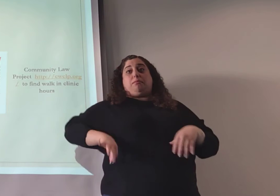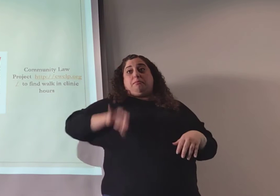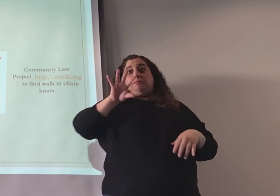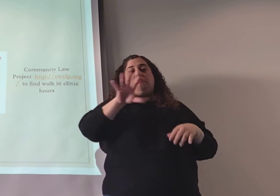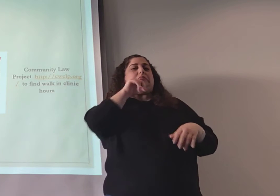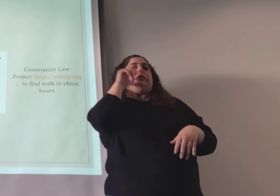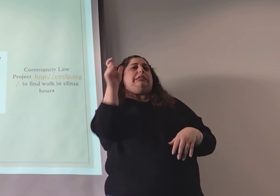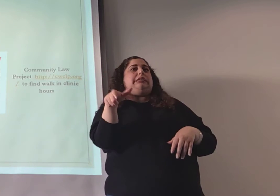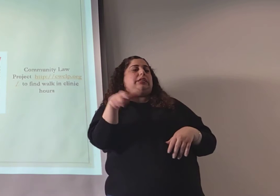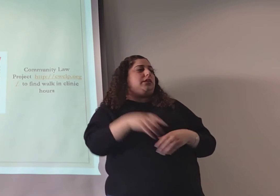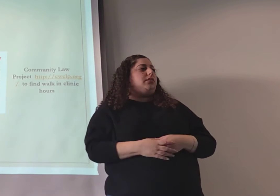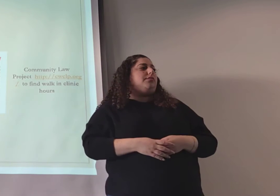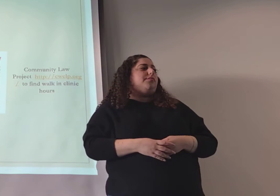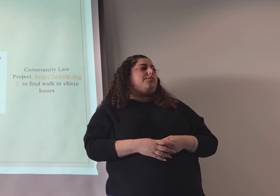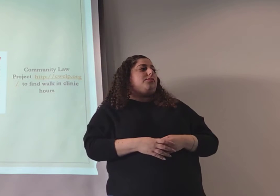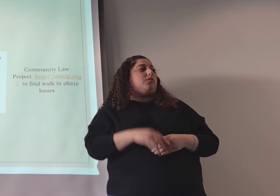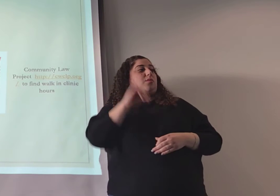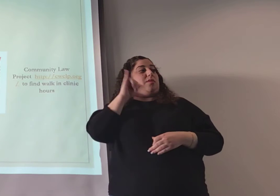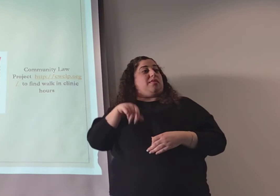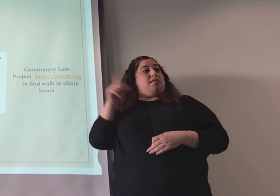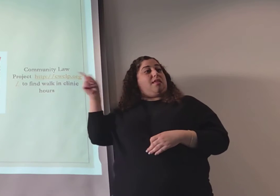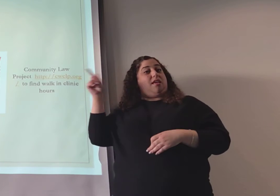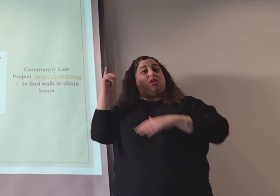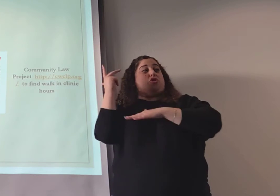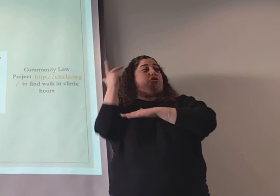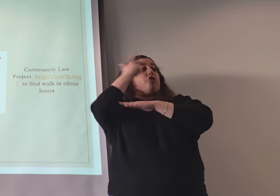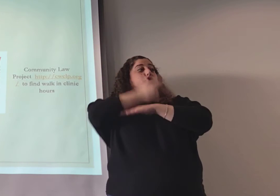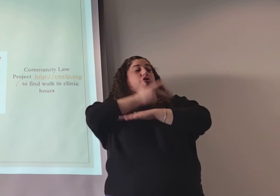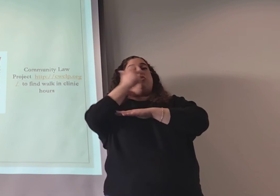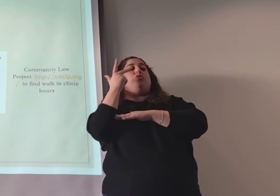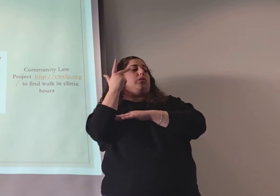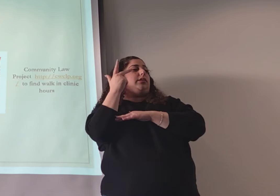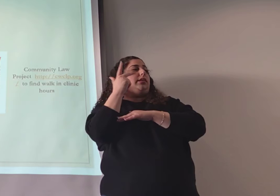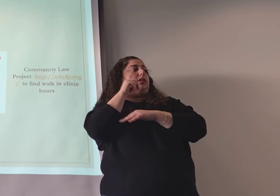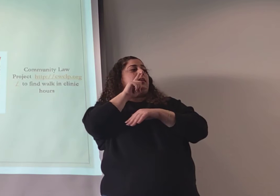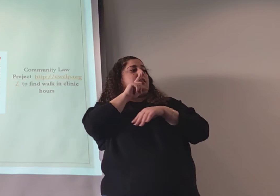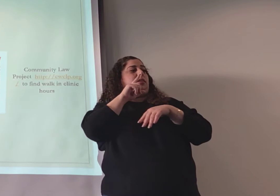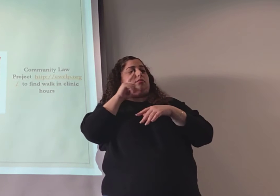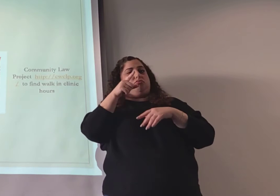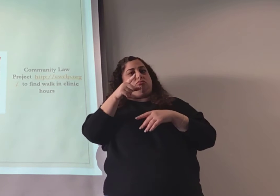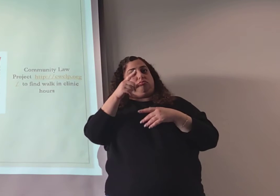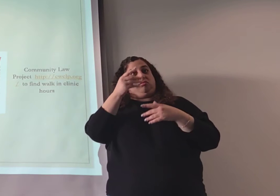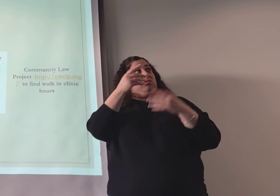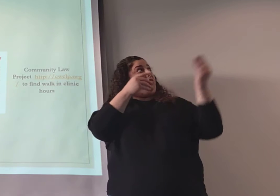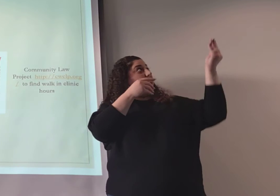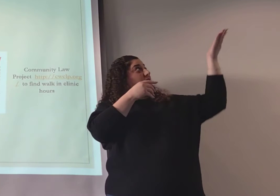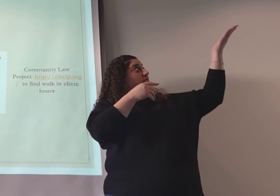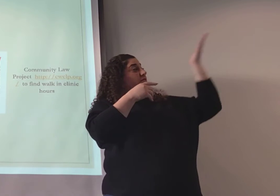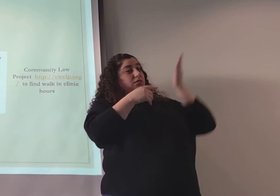The San Diego Volunteer Lawyer Program has an eviction notice clinic.